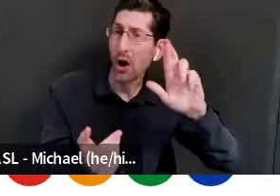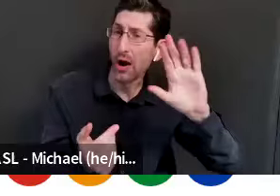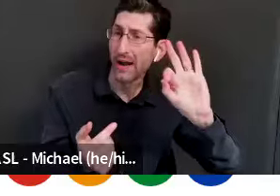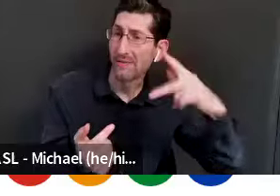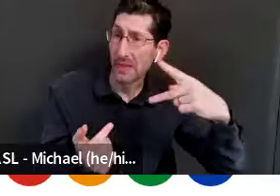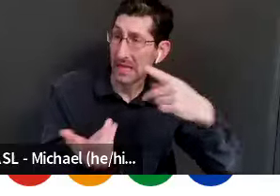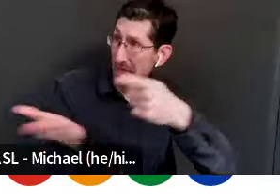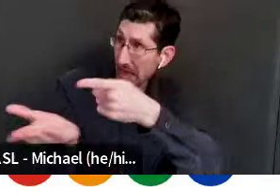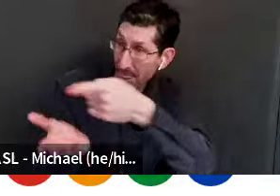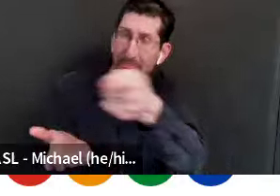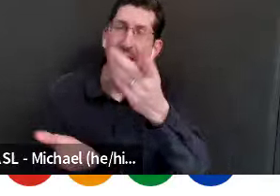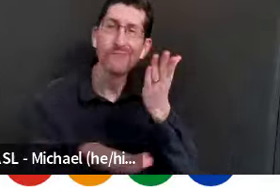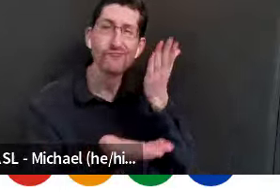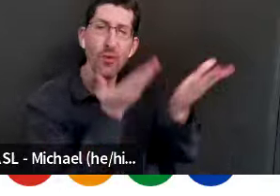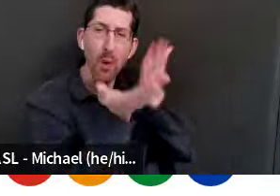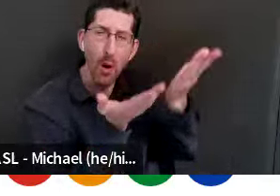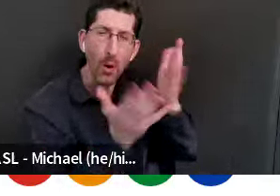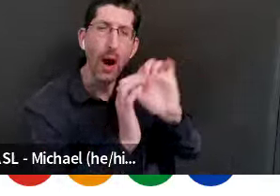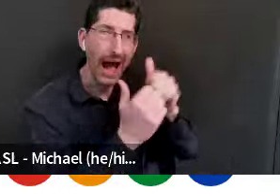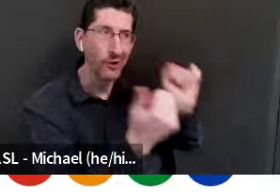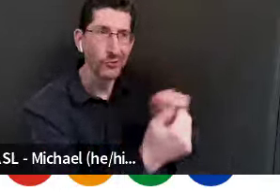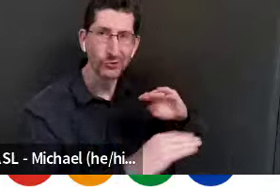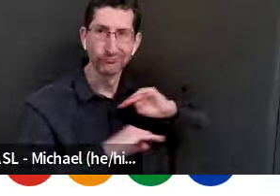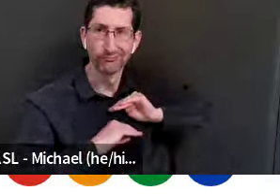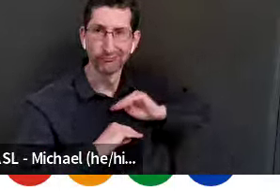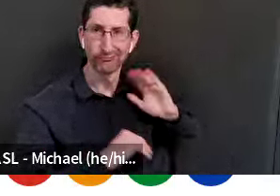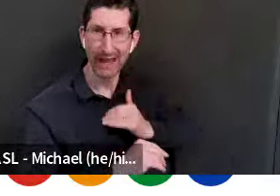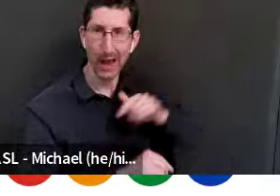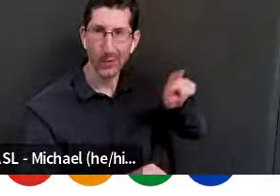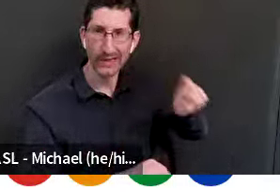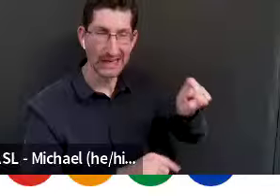SO, WE PUT THAT OUT IN THE RFP DOCUMENT, THEY COME BACK TO US WITH THEIR PROPOSALS ON HOW THEY